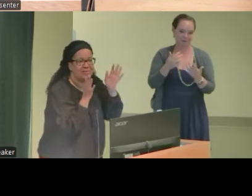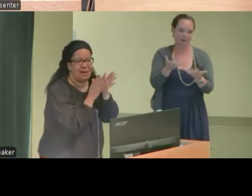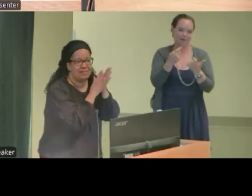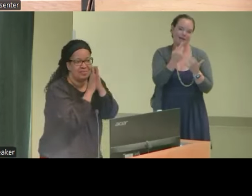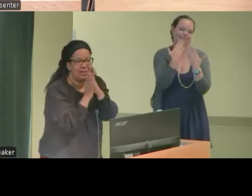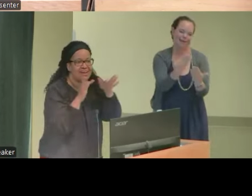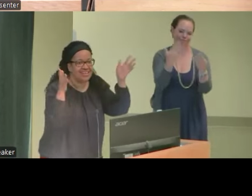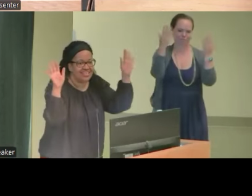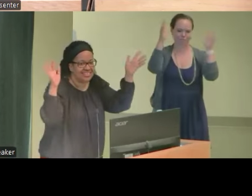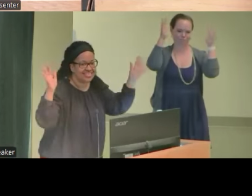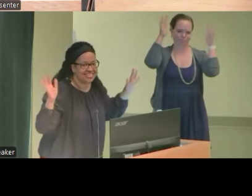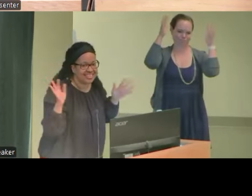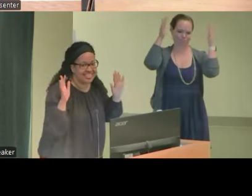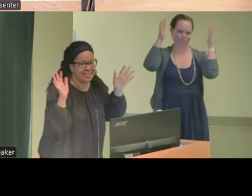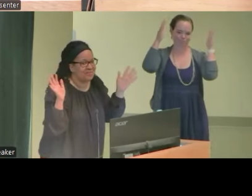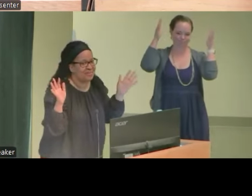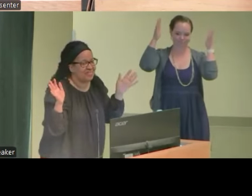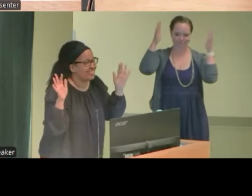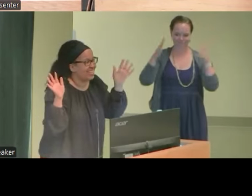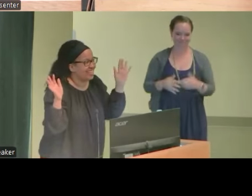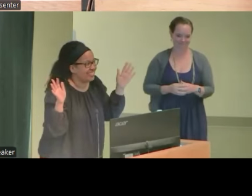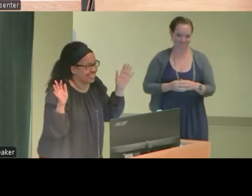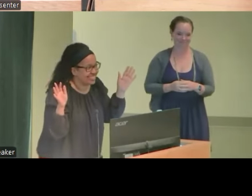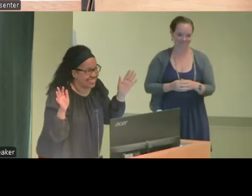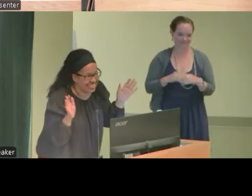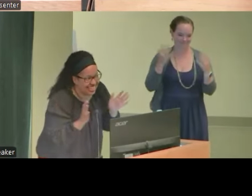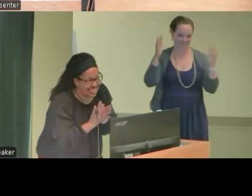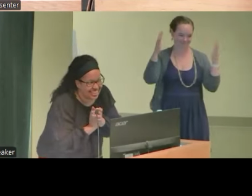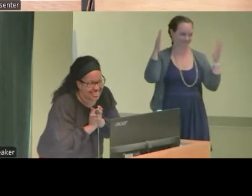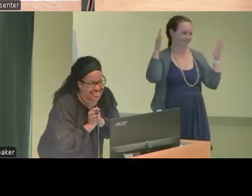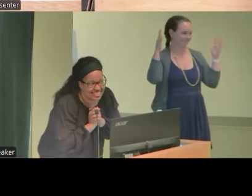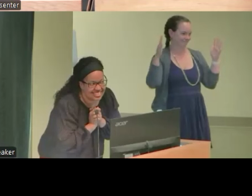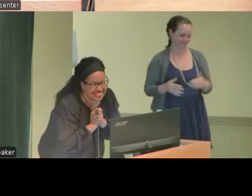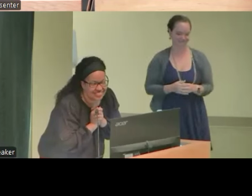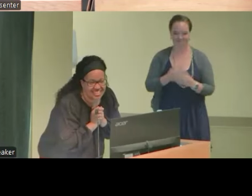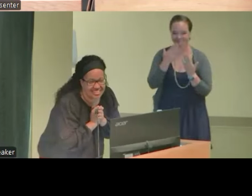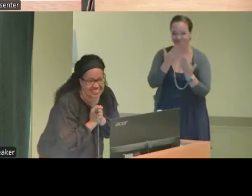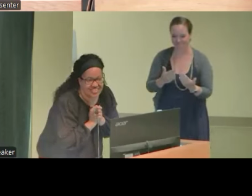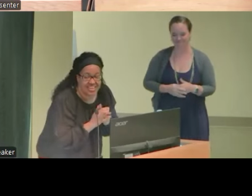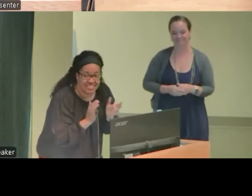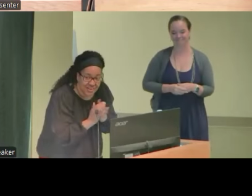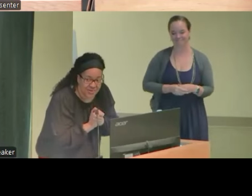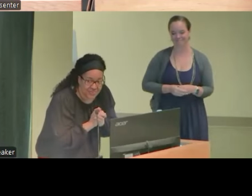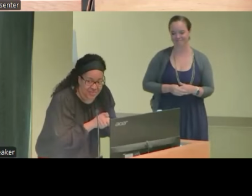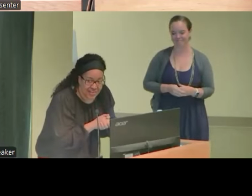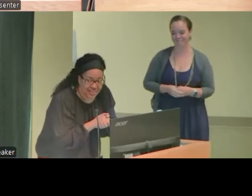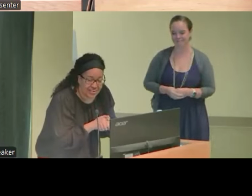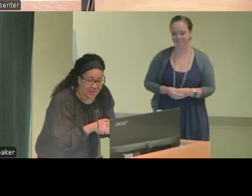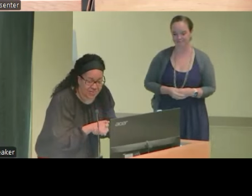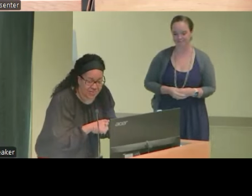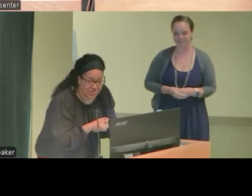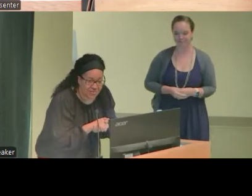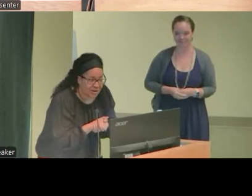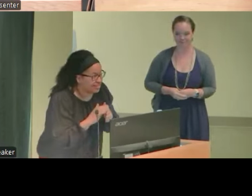a round of applause that would be fantastic thank you thank you so no further Ado I know